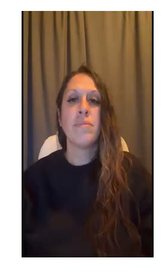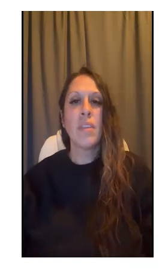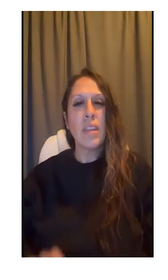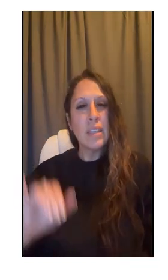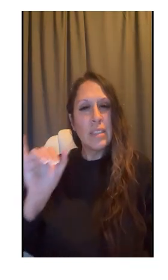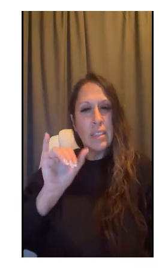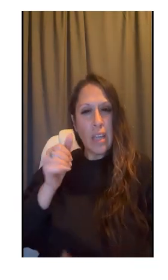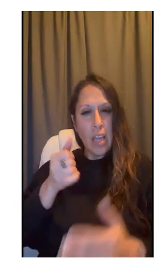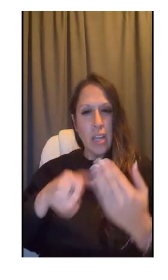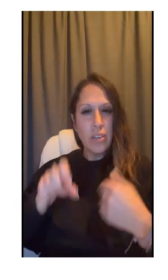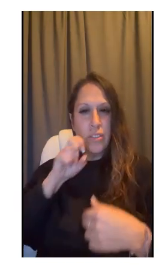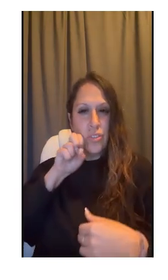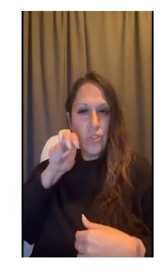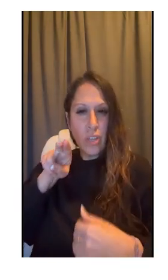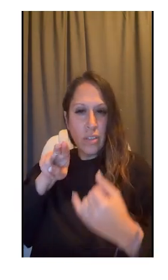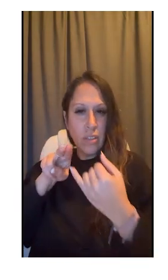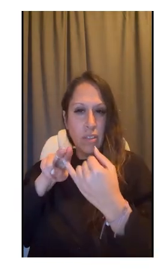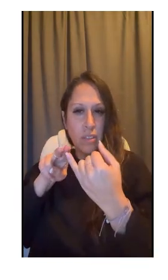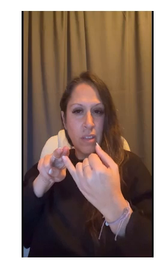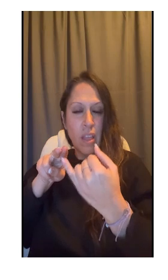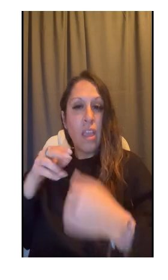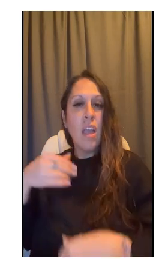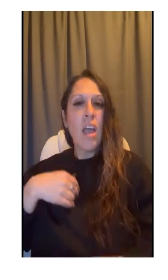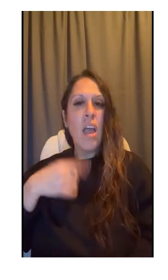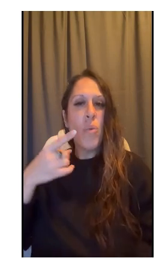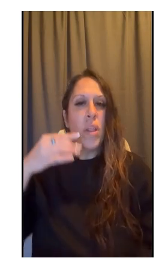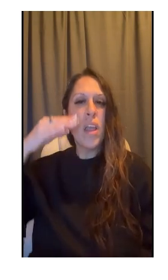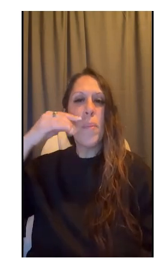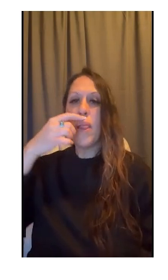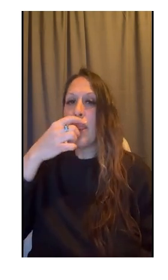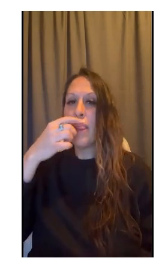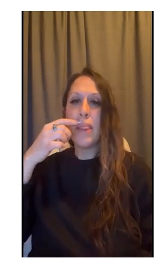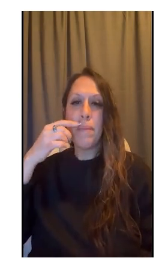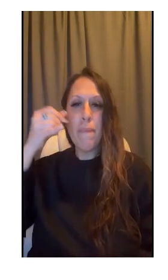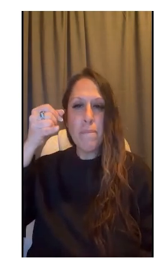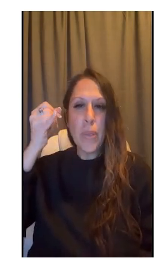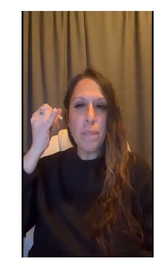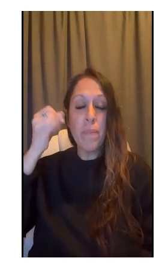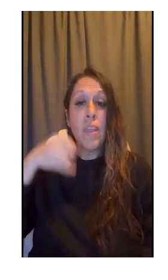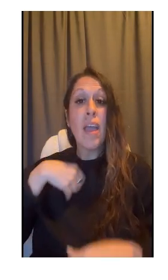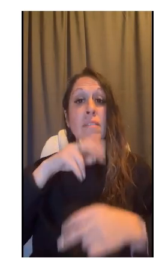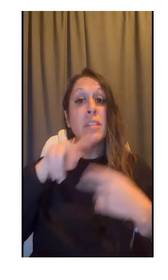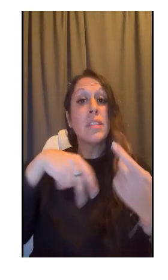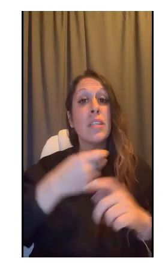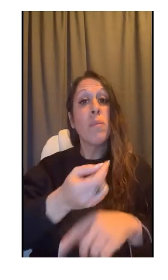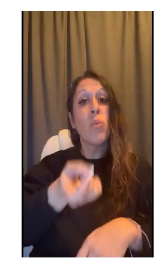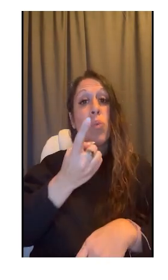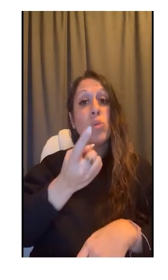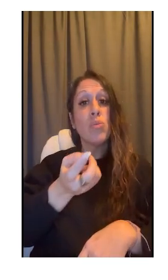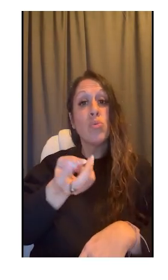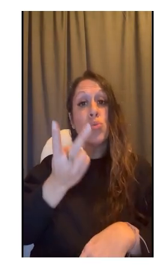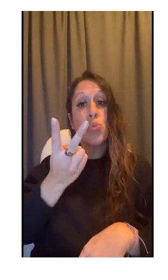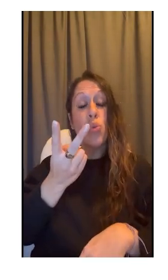Just like under the tongue, there's Another flim in the mouth at the upper lip. These we call type one, two, or three,